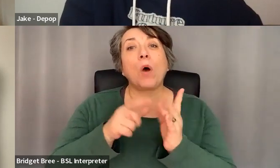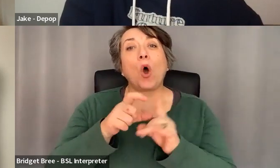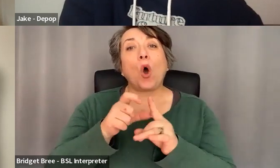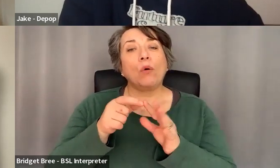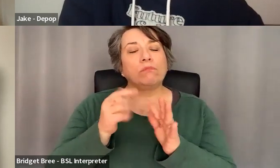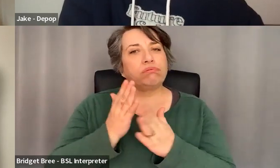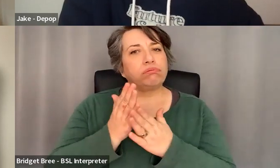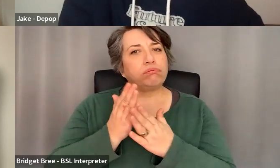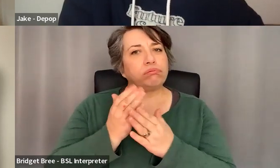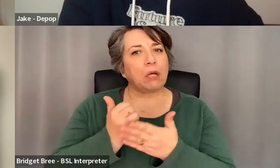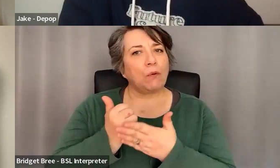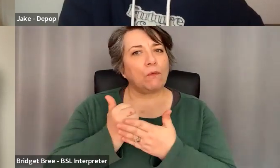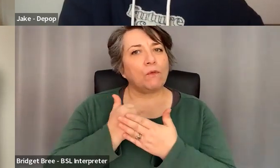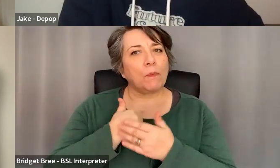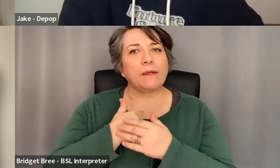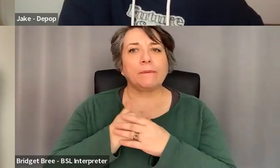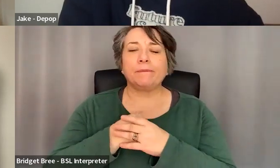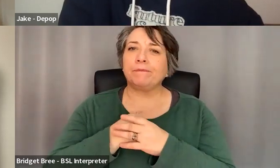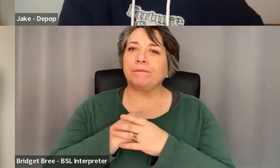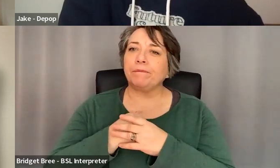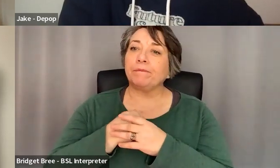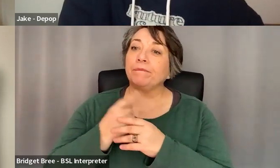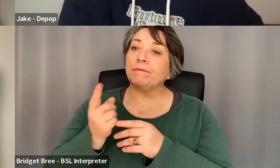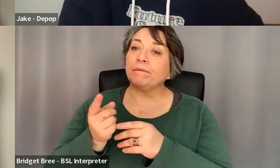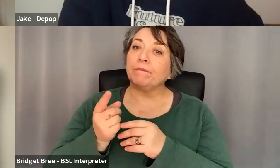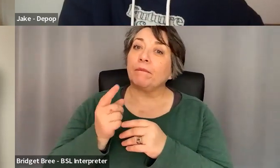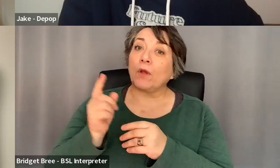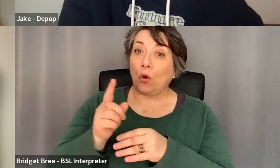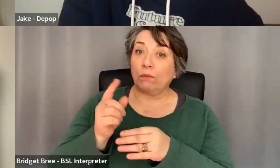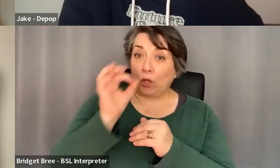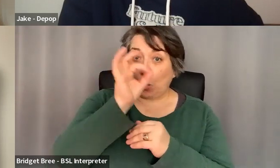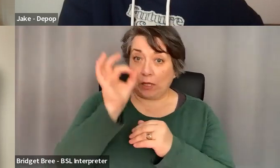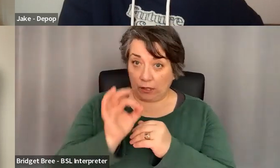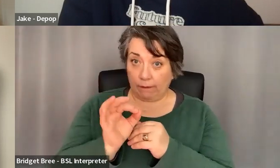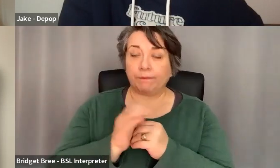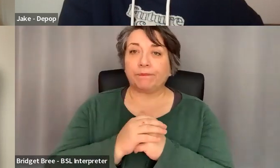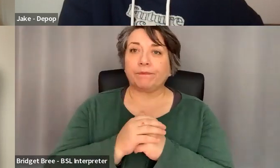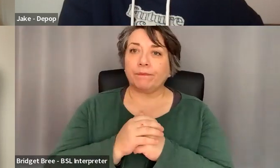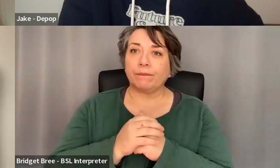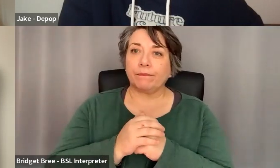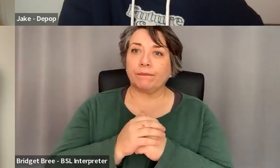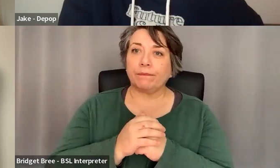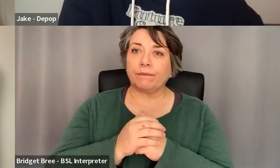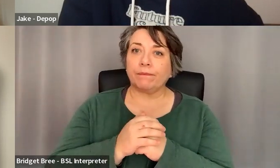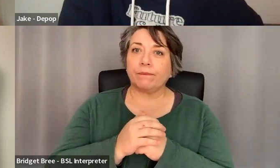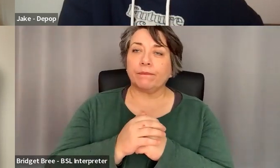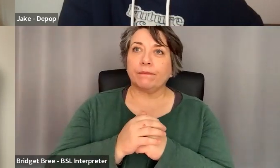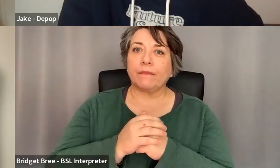Yeah, I've got another one. So this is really, it's quite a long one. It's important how you like to work is shed around you. I have another long one.